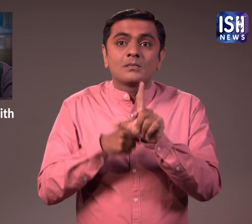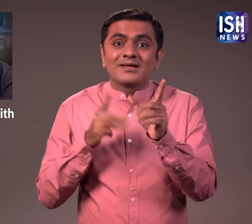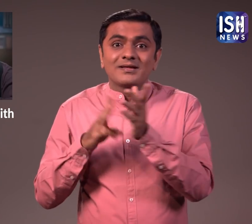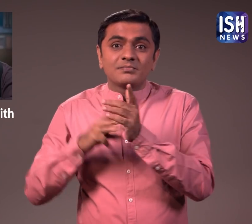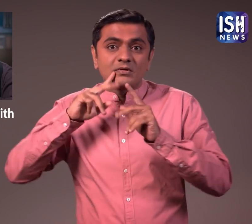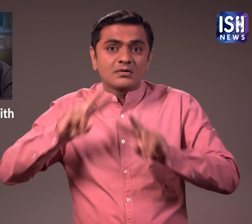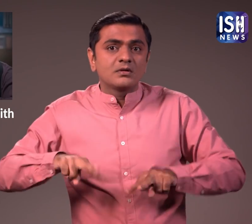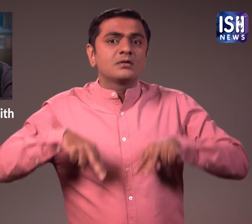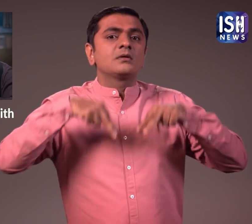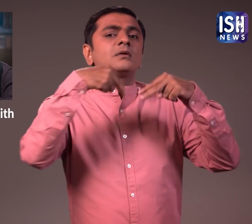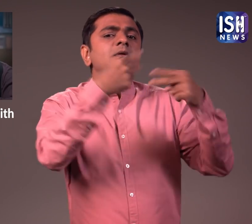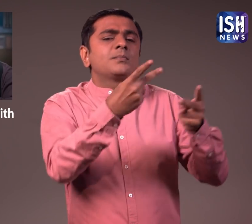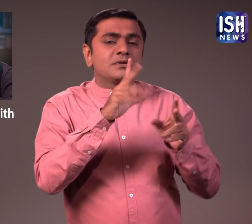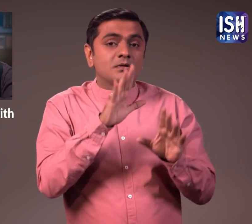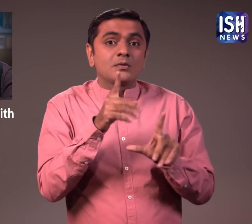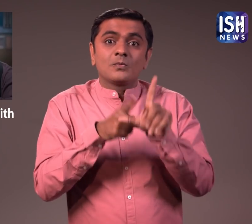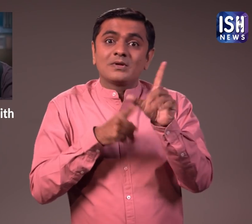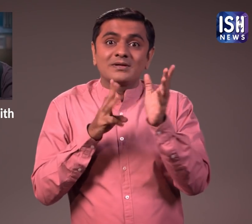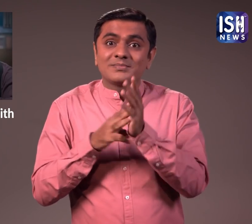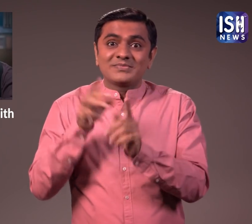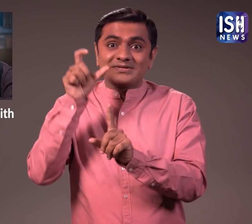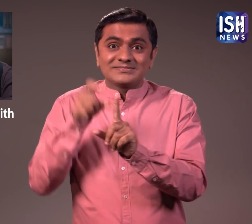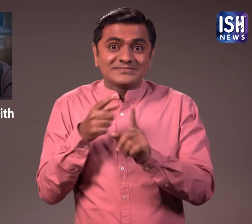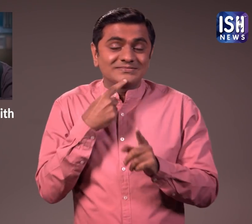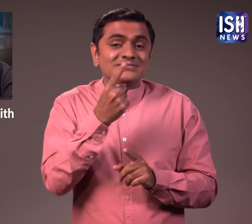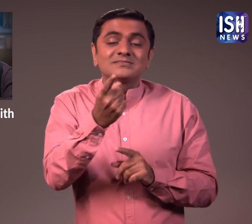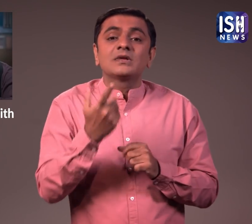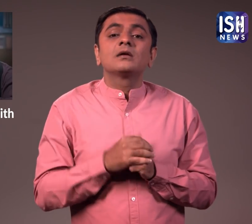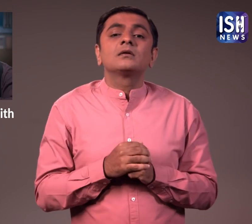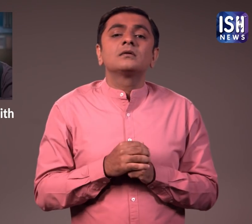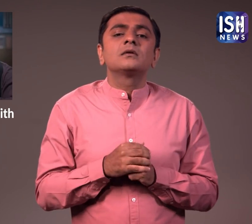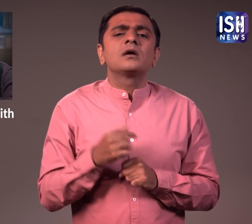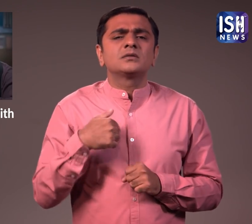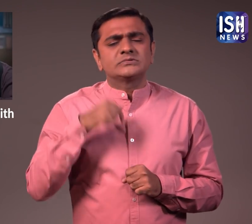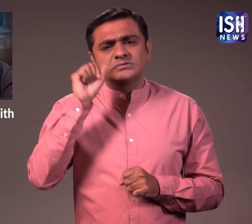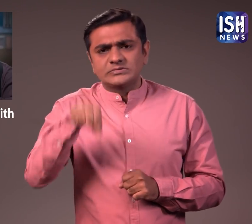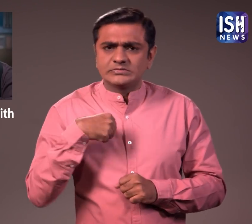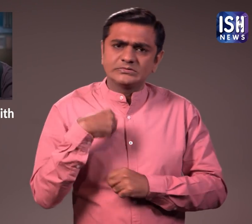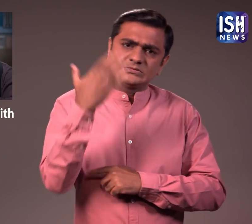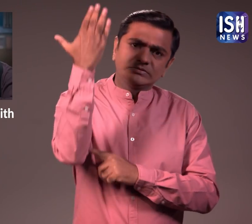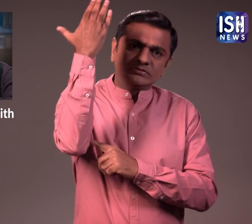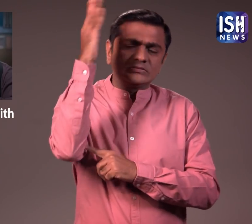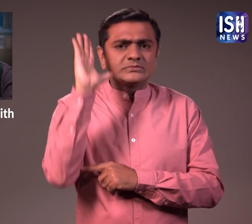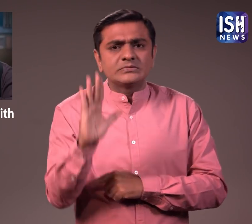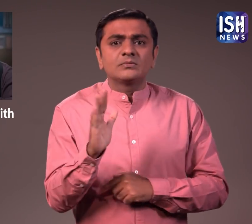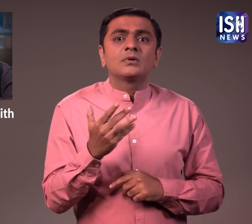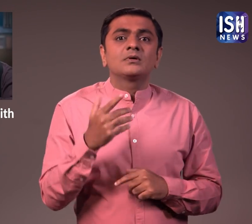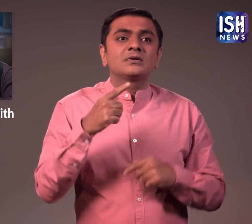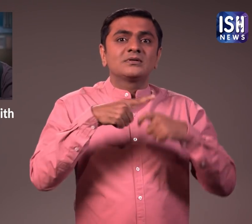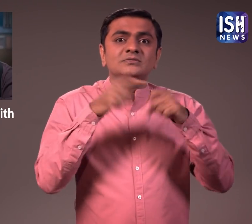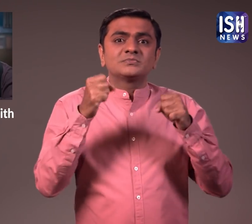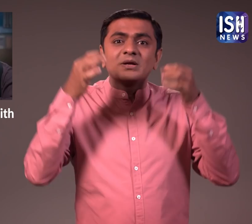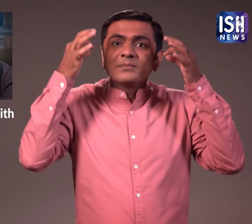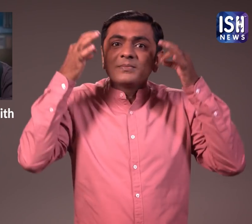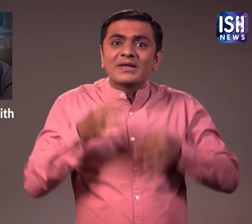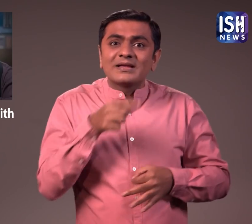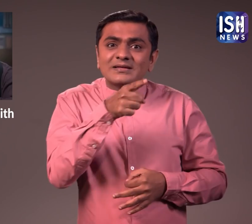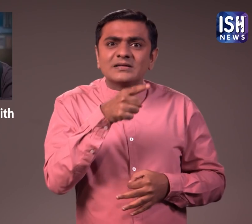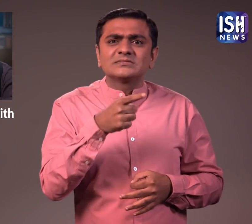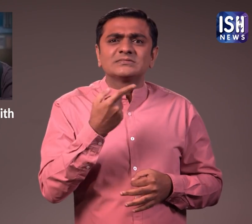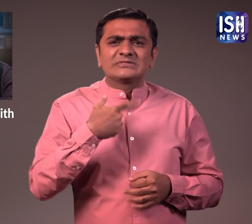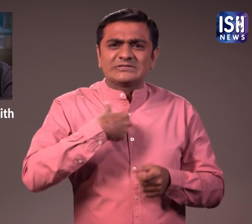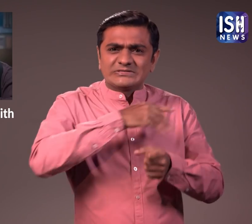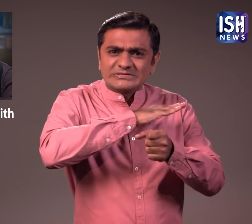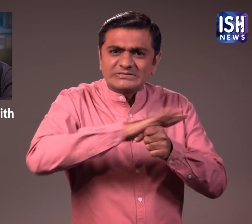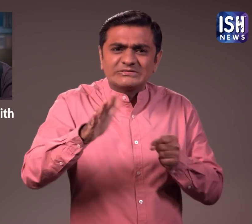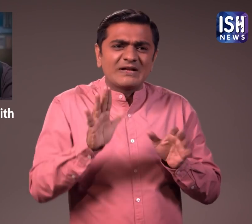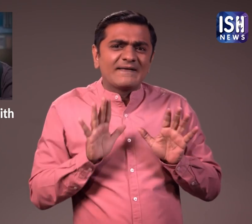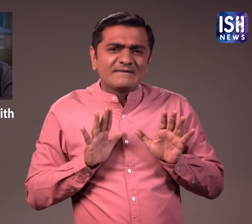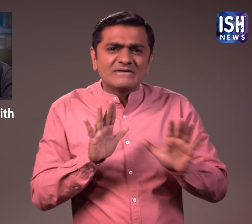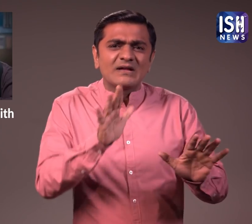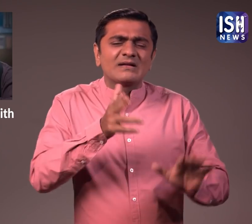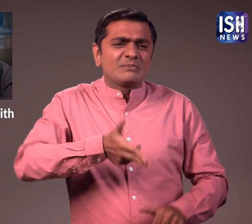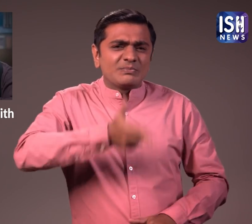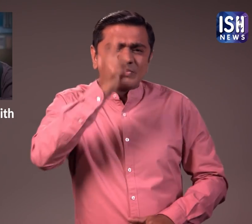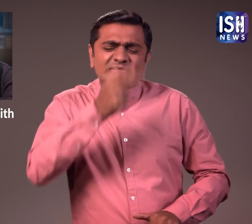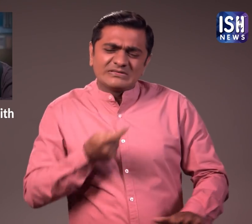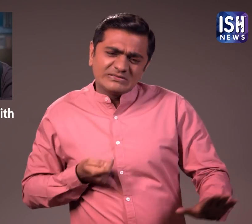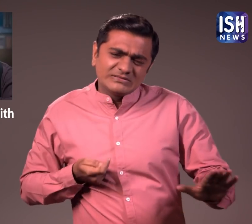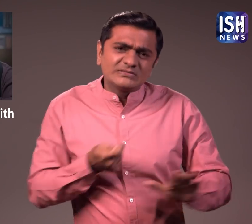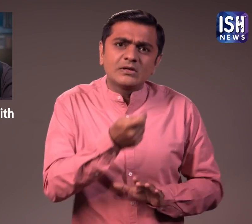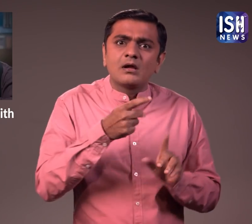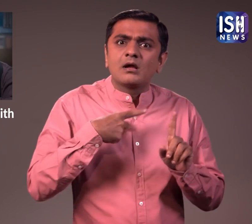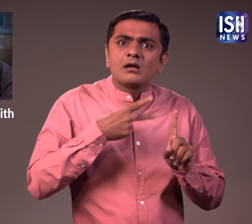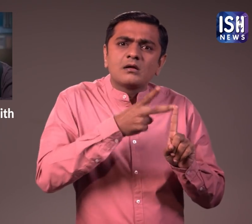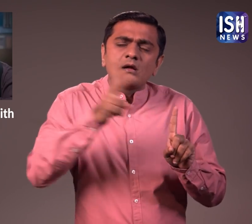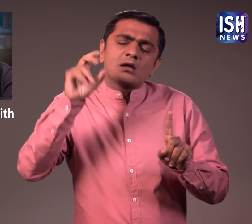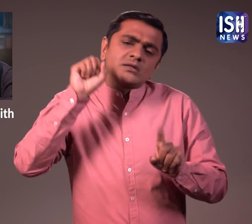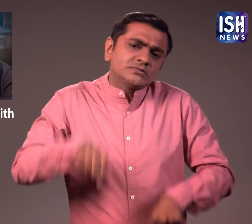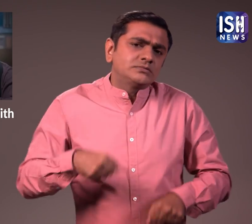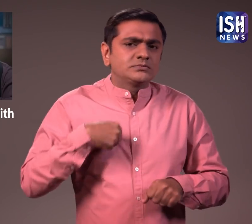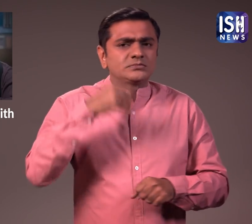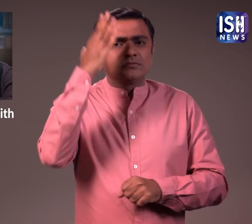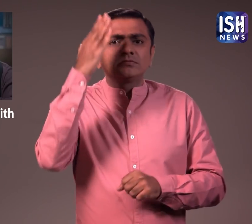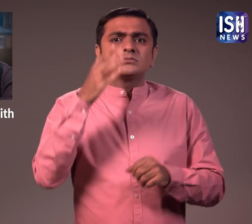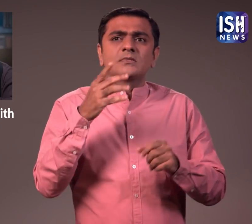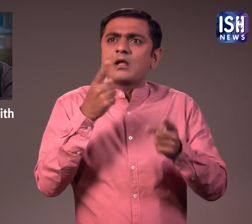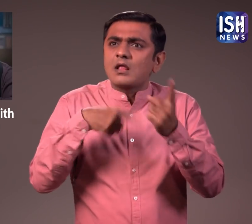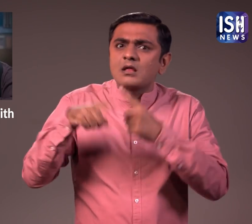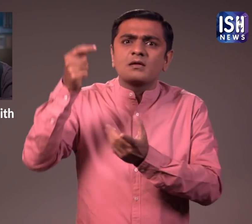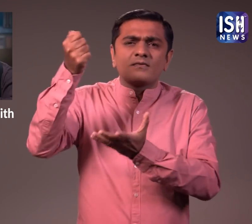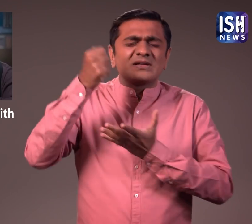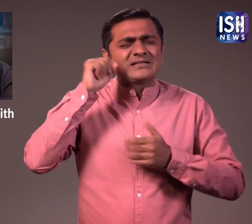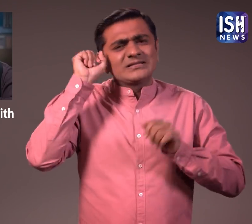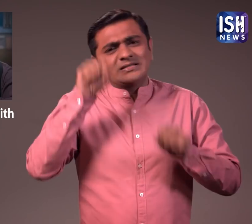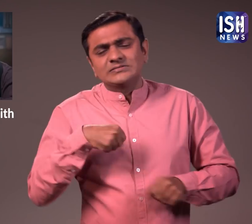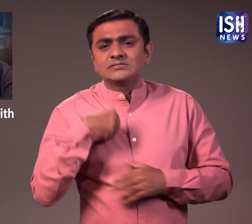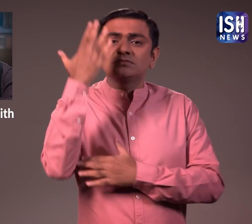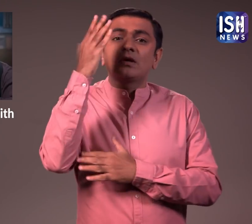Mallik had accepted all his crimes in a terror funding case & the genocide of Kashmiri Pandits.